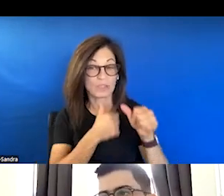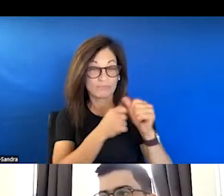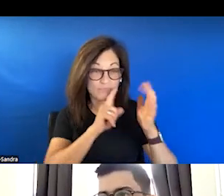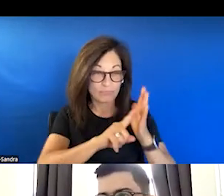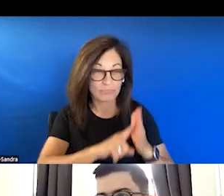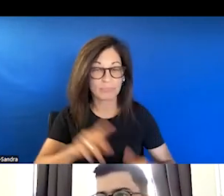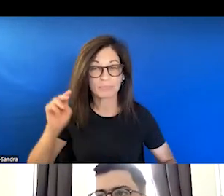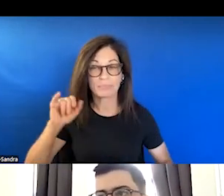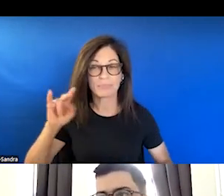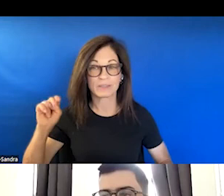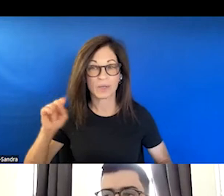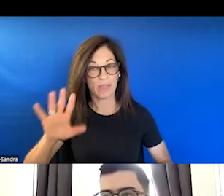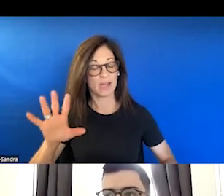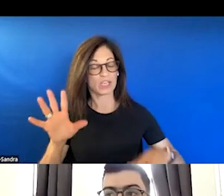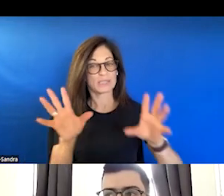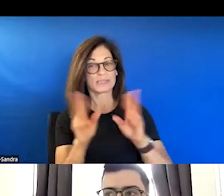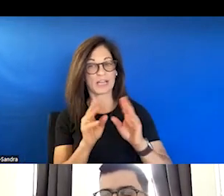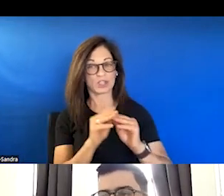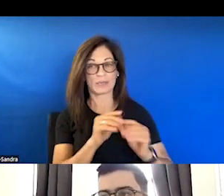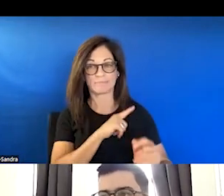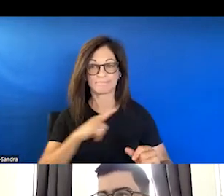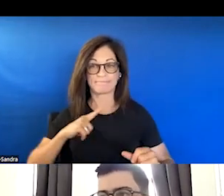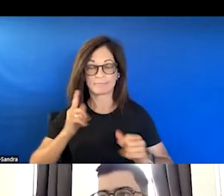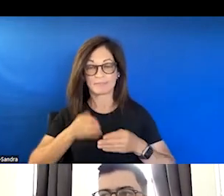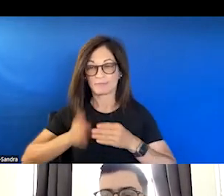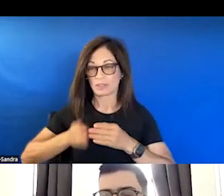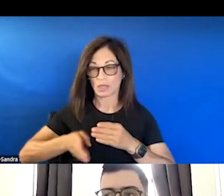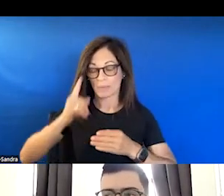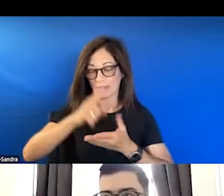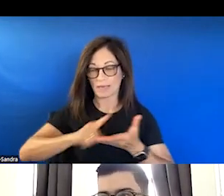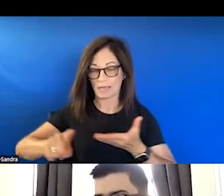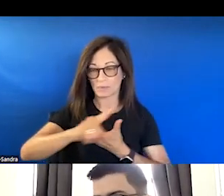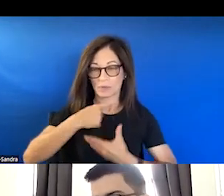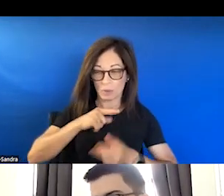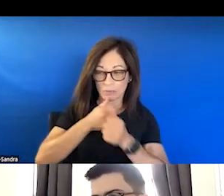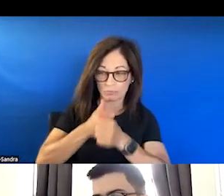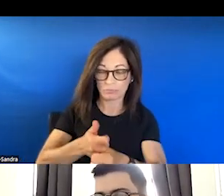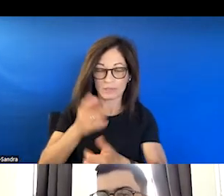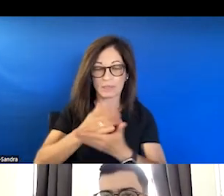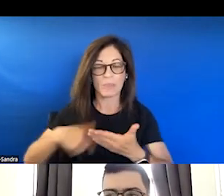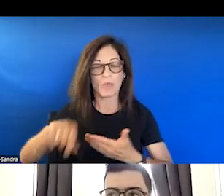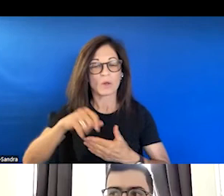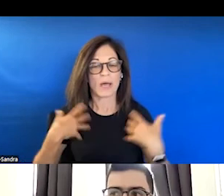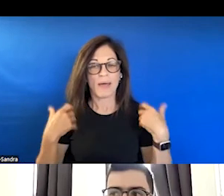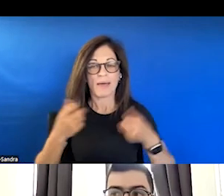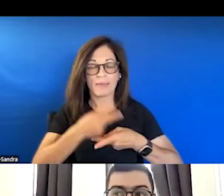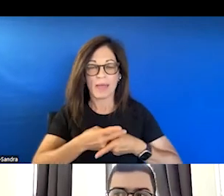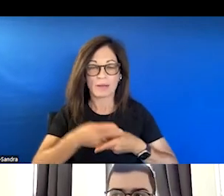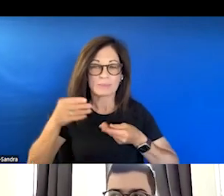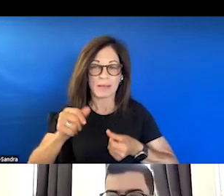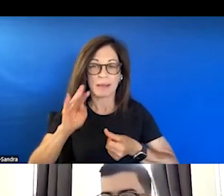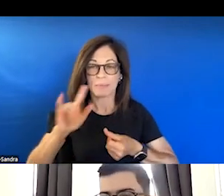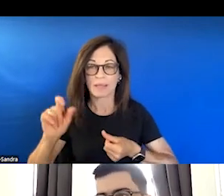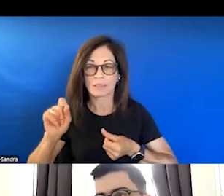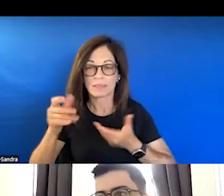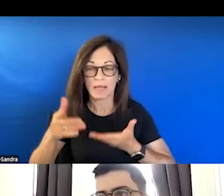IS FINISHING UP. I BELIEVE NEXT WEEK. TRACKING SPENDING BILLS. THAT COULD INCLUDE, 988. FUNDING.